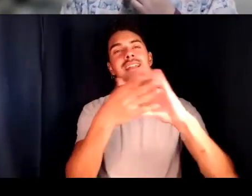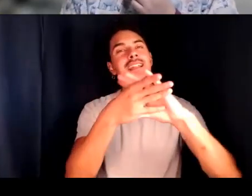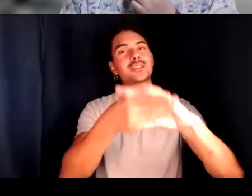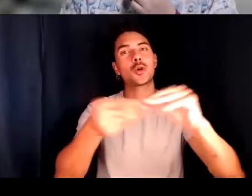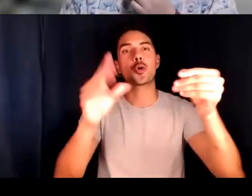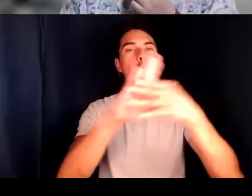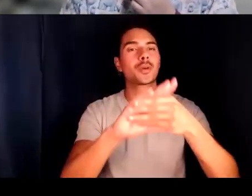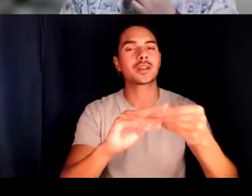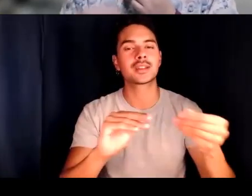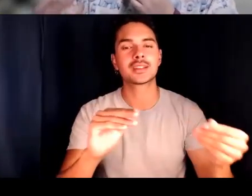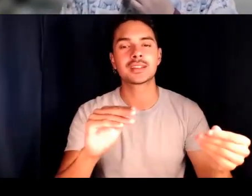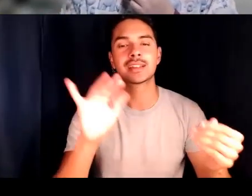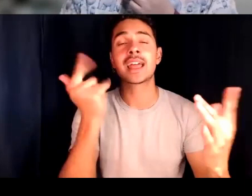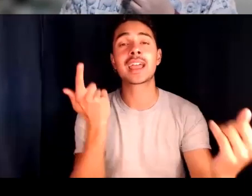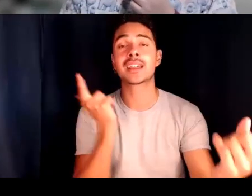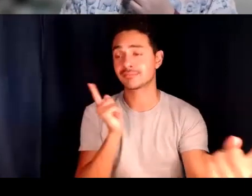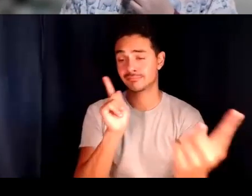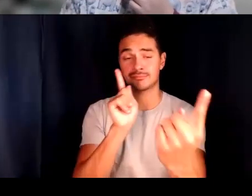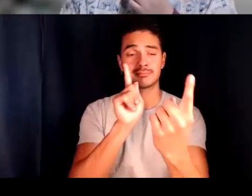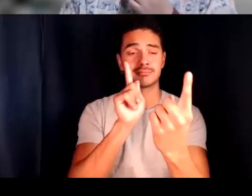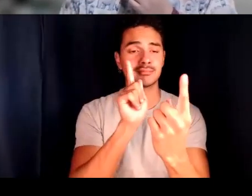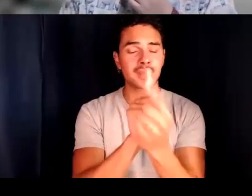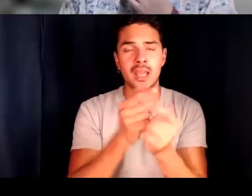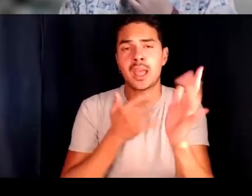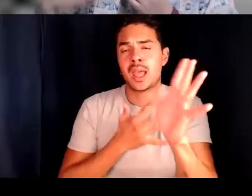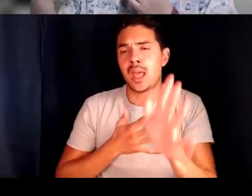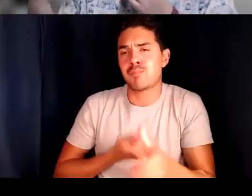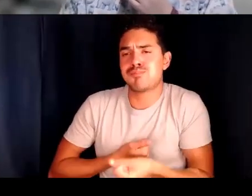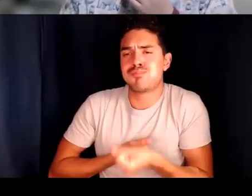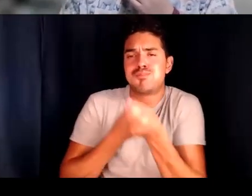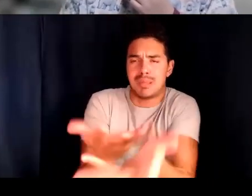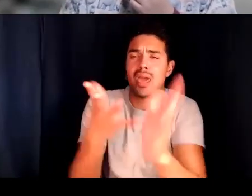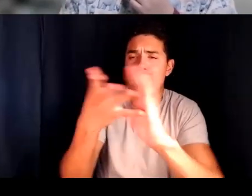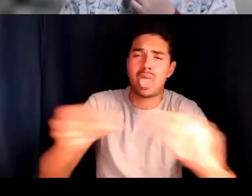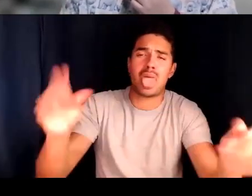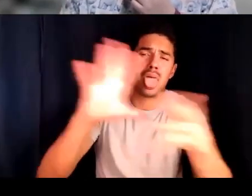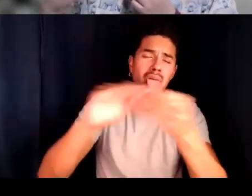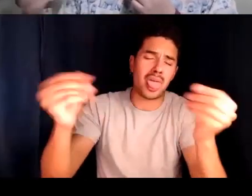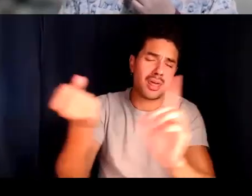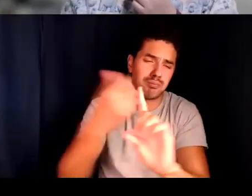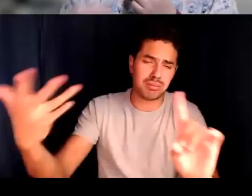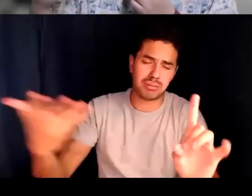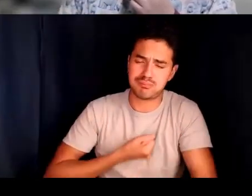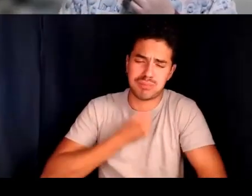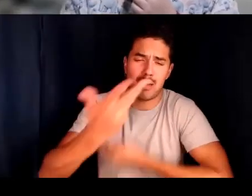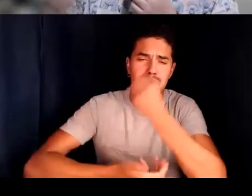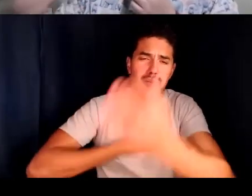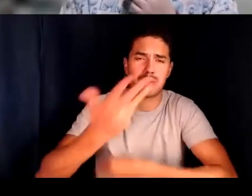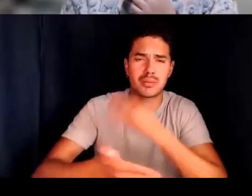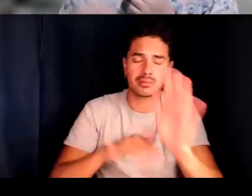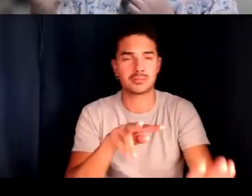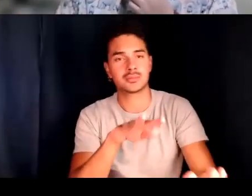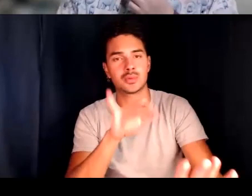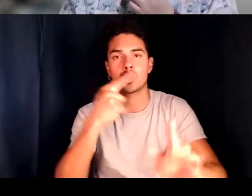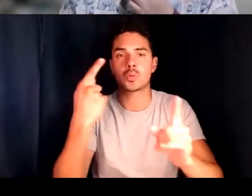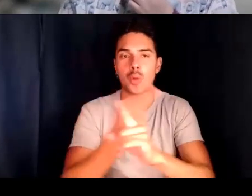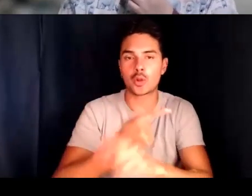what has happened to them, what their experiences are really, really regularly and frequently